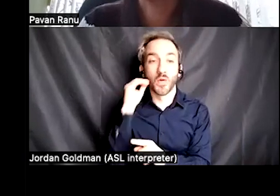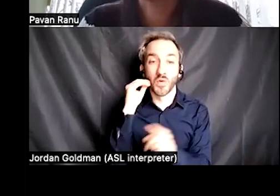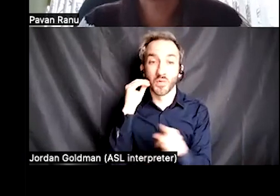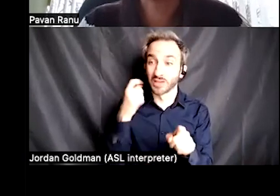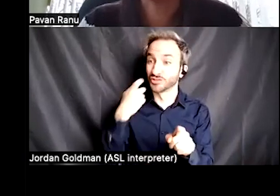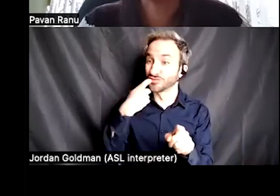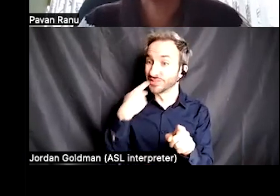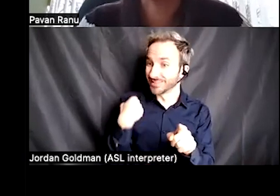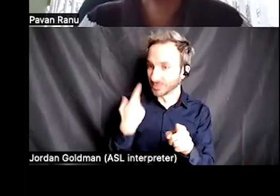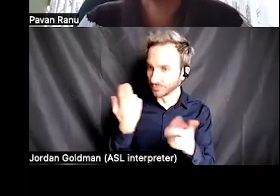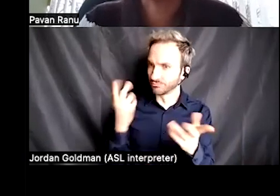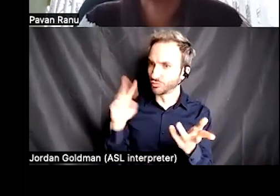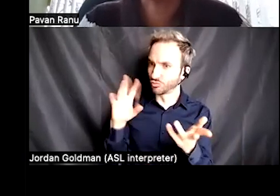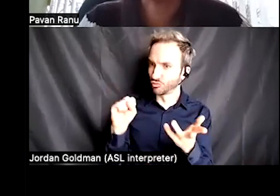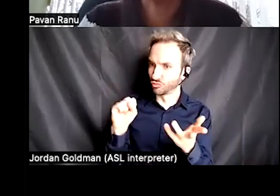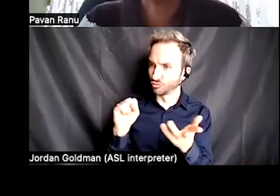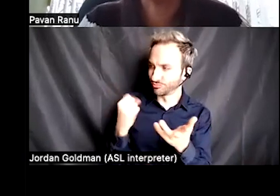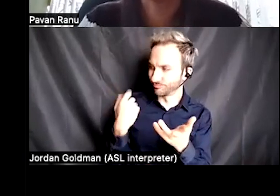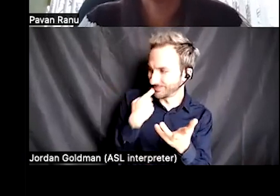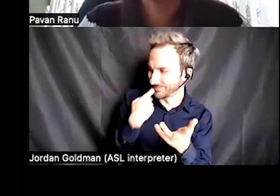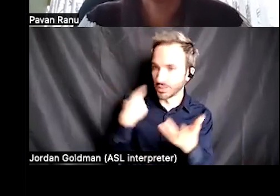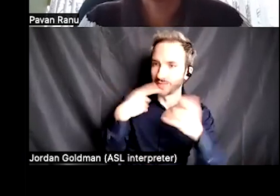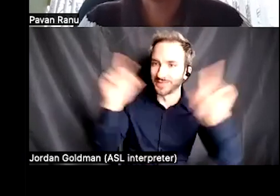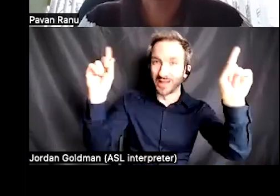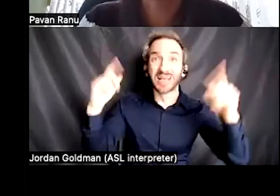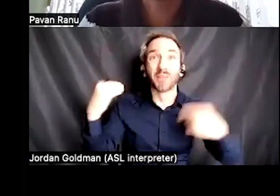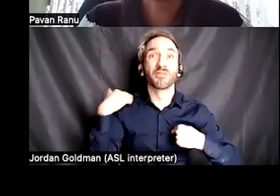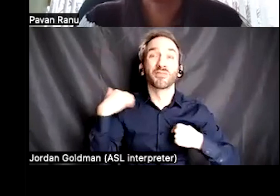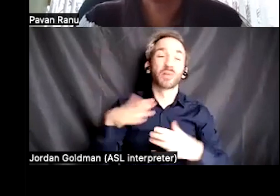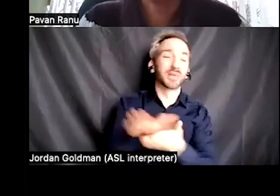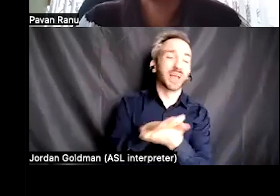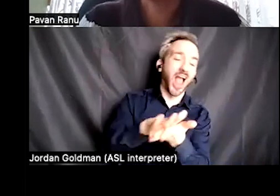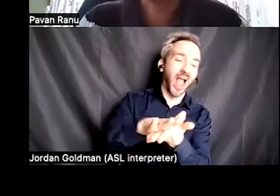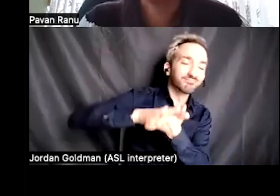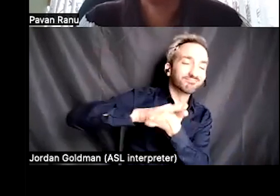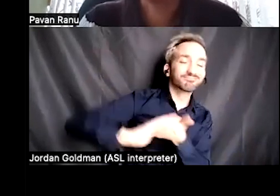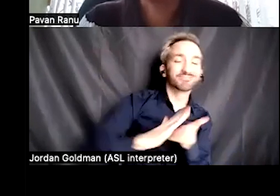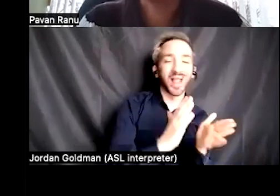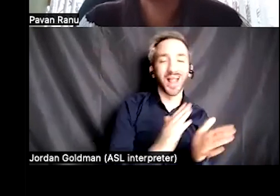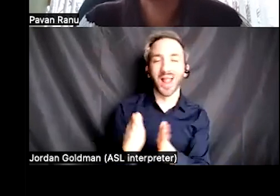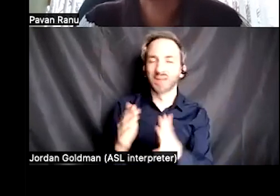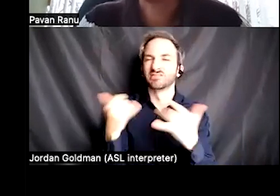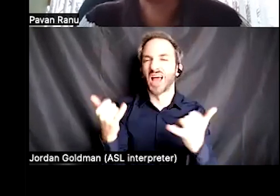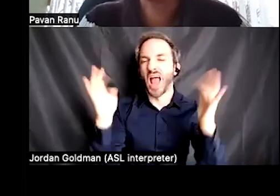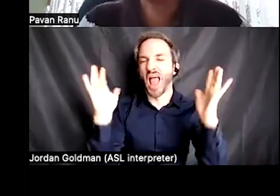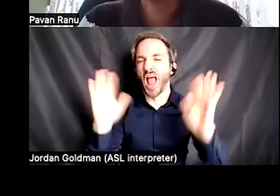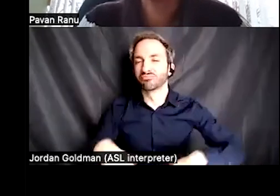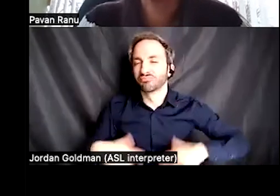what we're seeing is that it ties into what works for your life. And this is just one of the titles